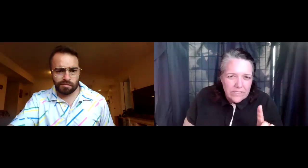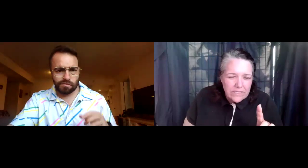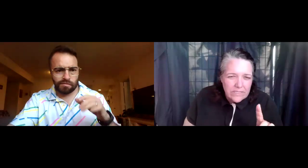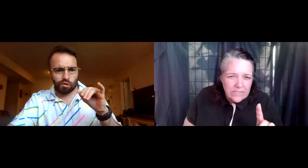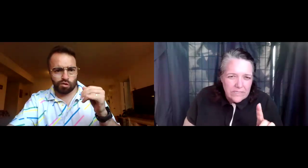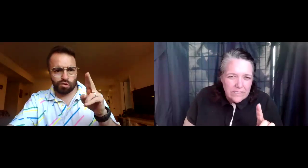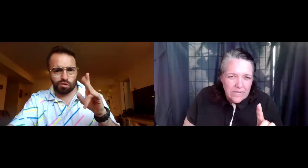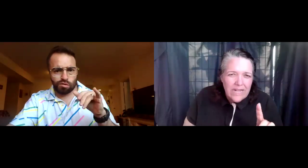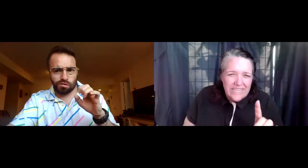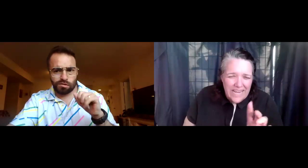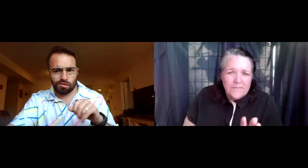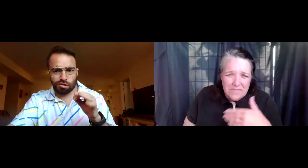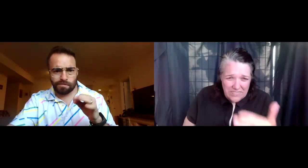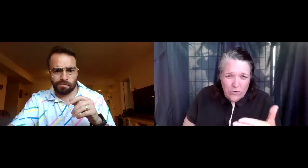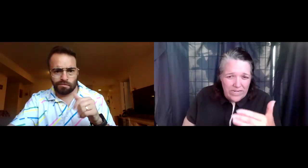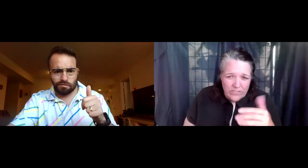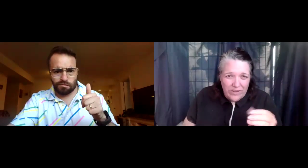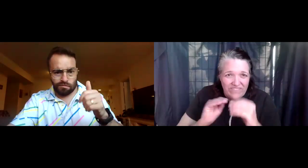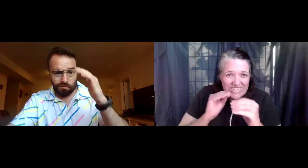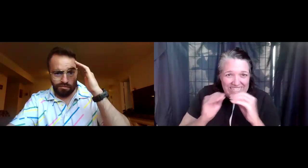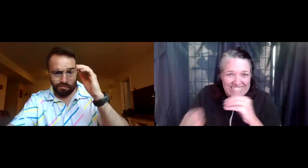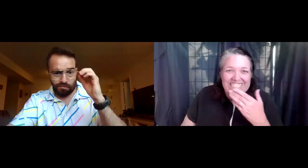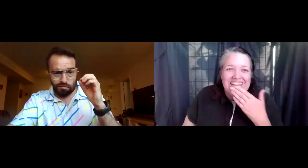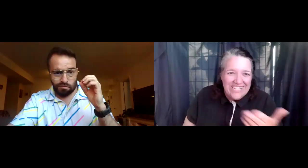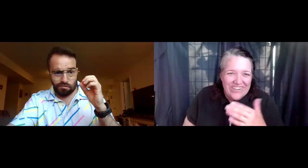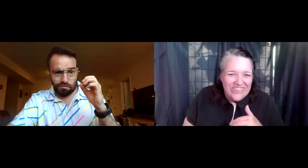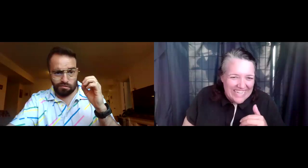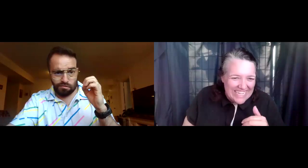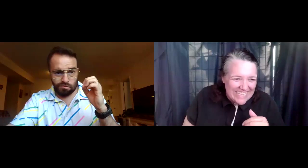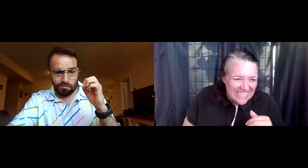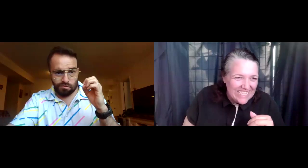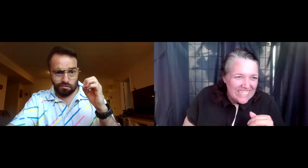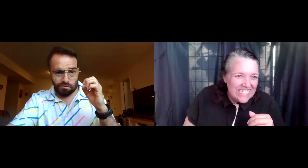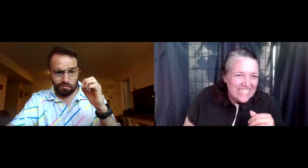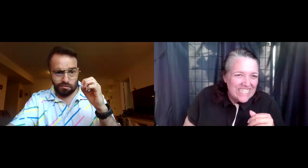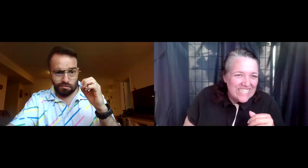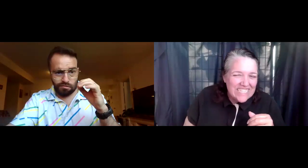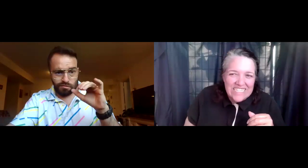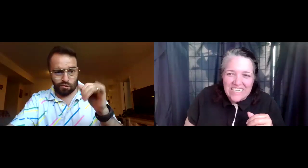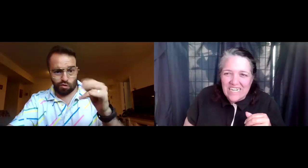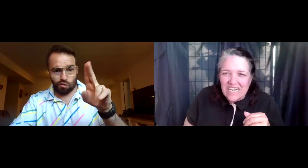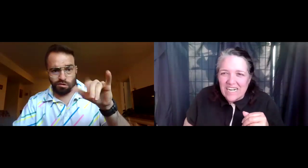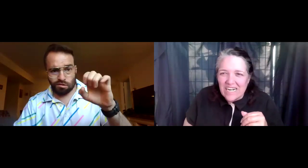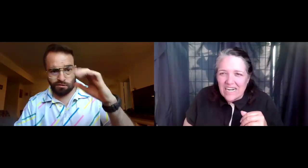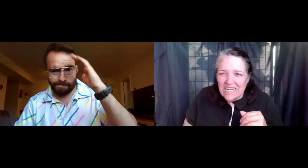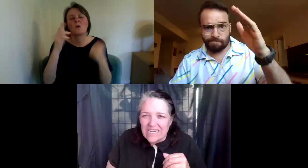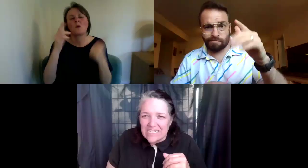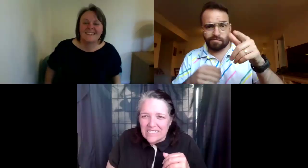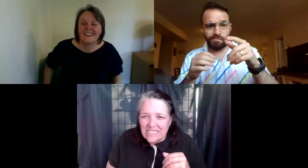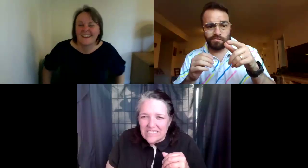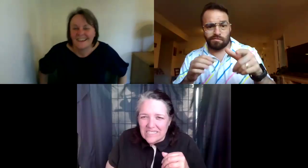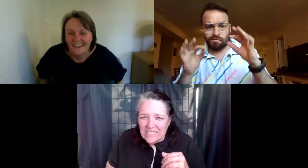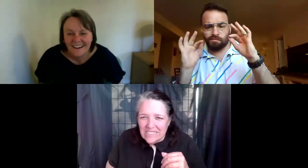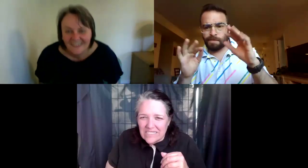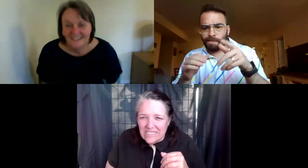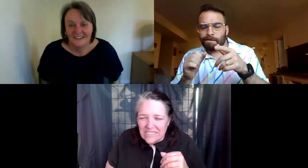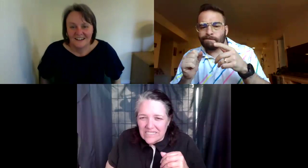Do you want me to take over, Susan? >> INTERPRETER: Yes, so I can fix this, thank you.